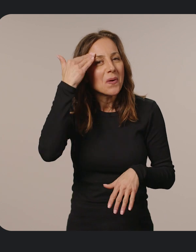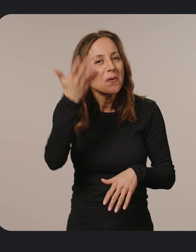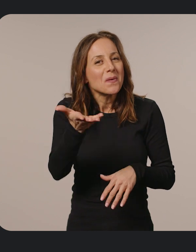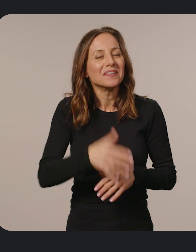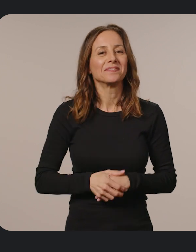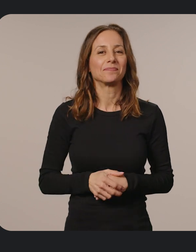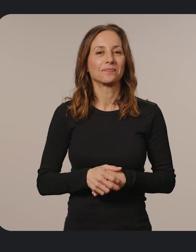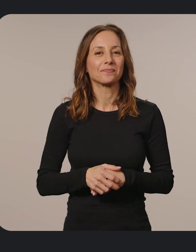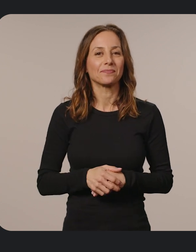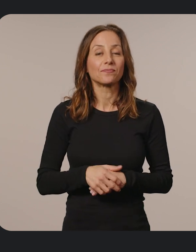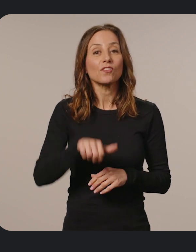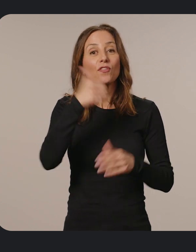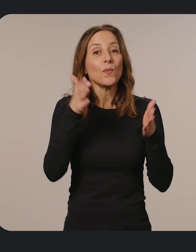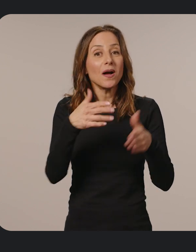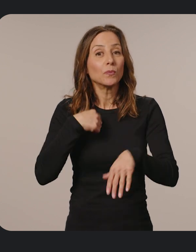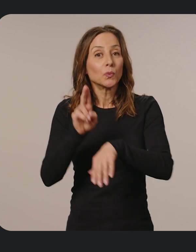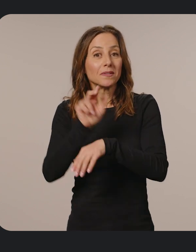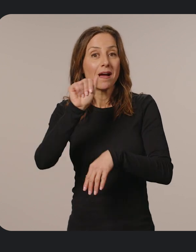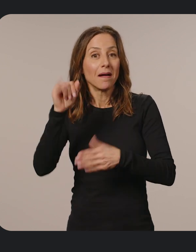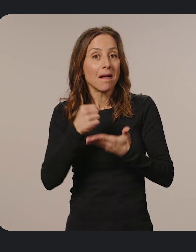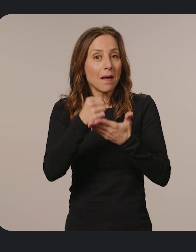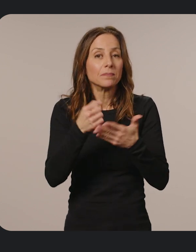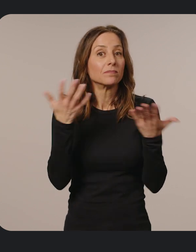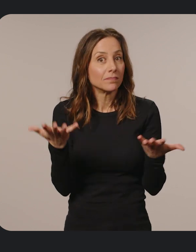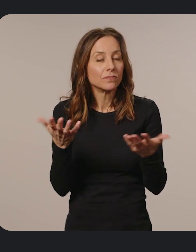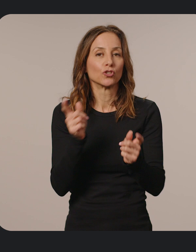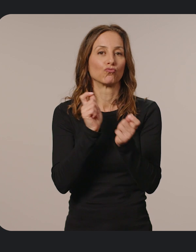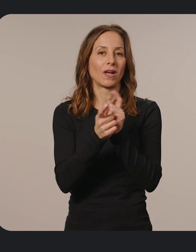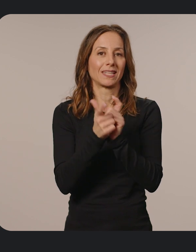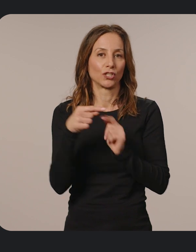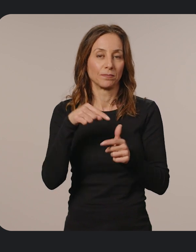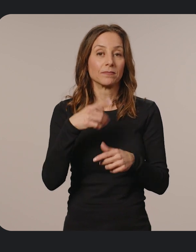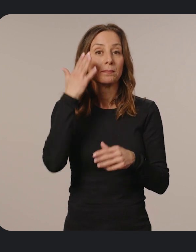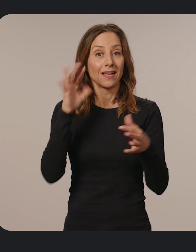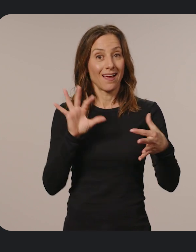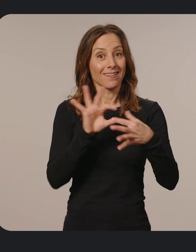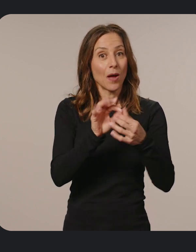Give it a try and let us know what you think. Another way we use AI to help you is with translation,